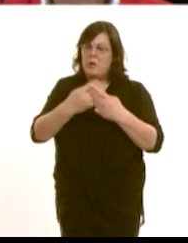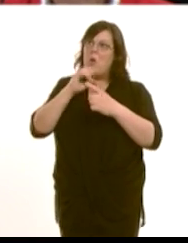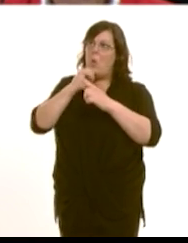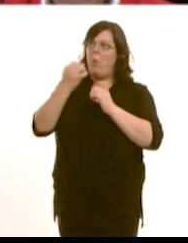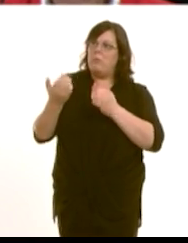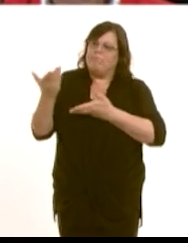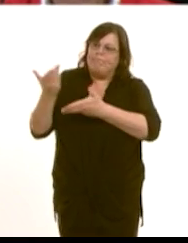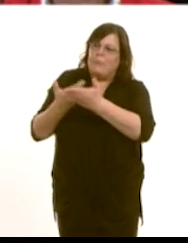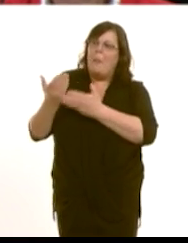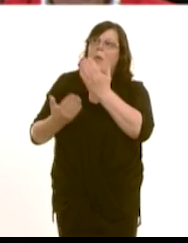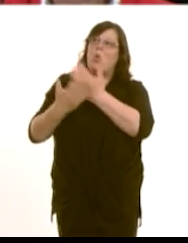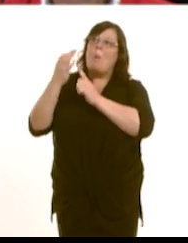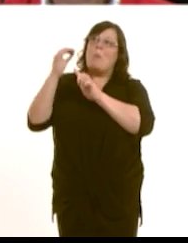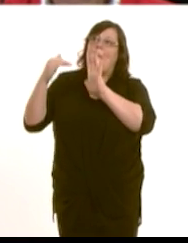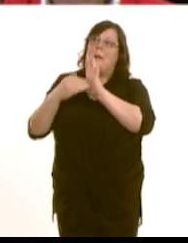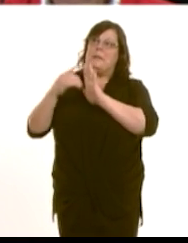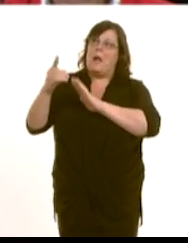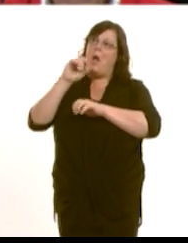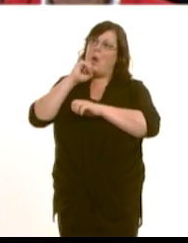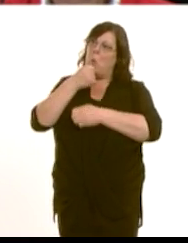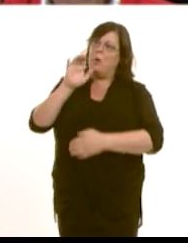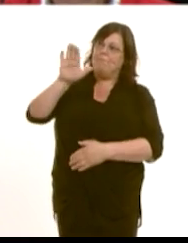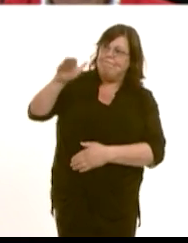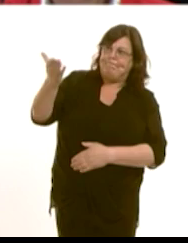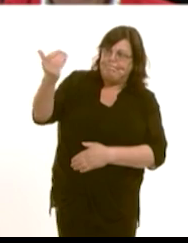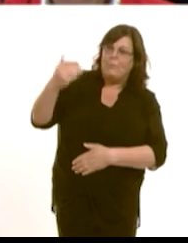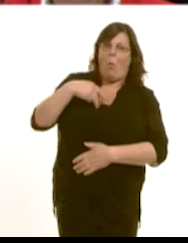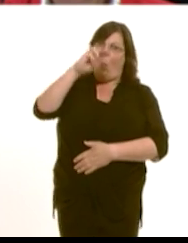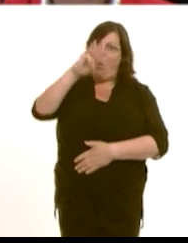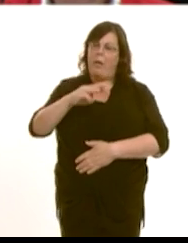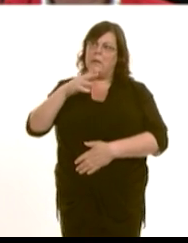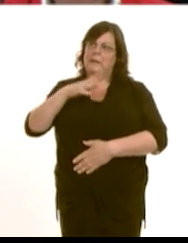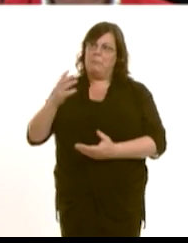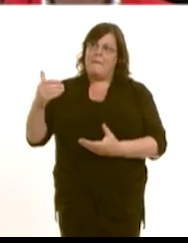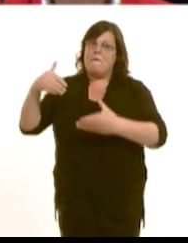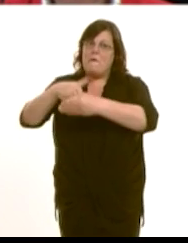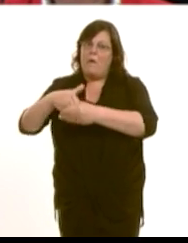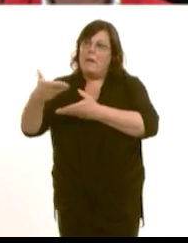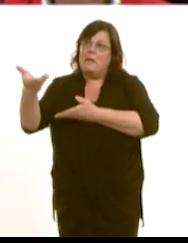and that you will press the new Prime Minister for Wales to have a direct role in negotiations